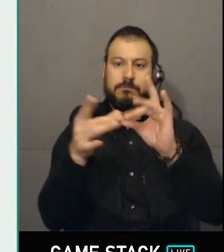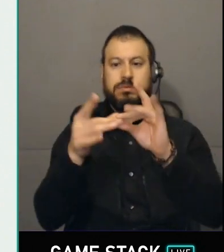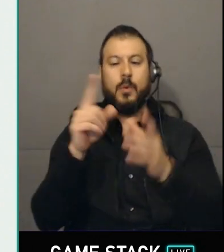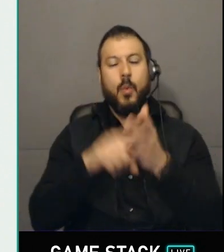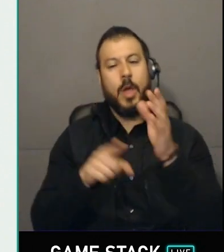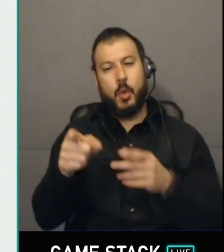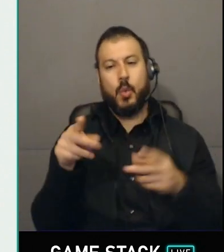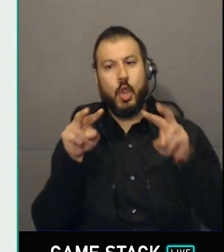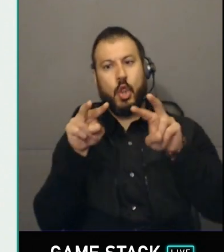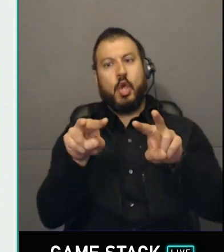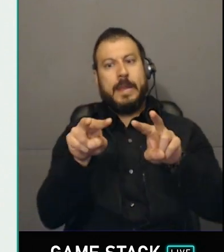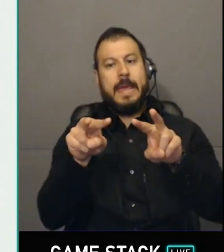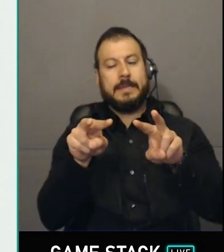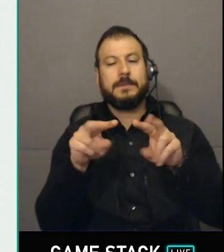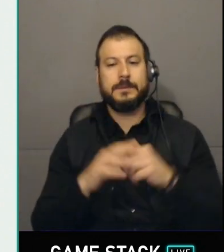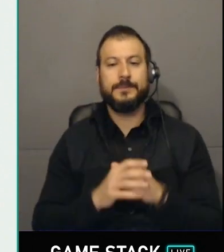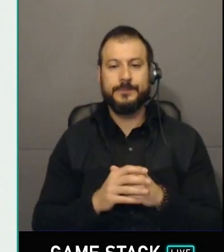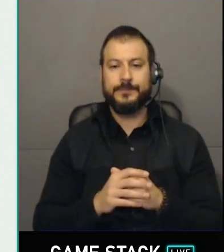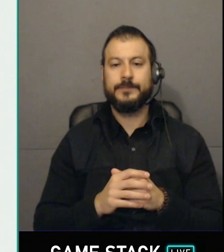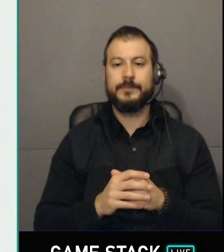For the game Killer Instinct,